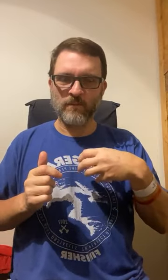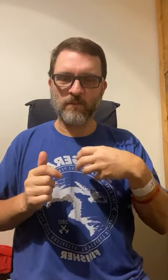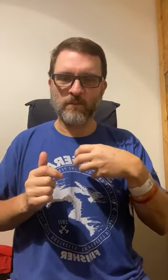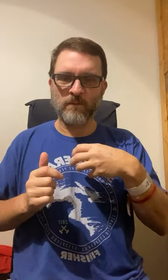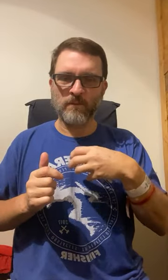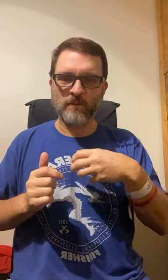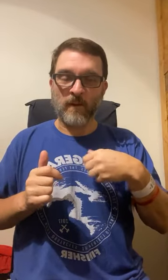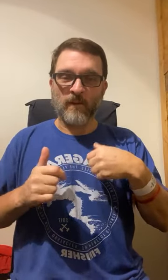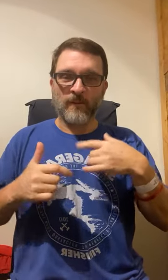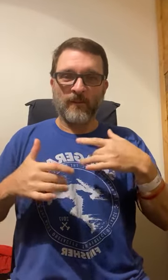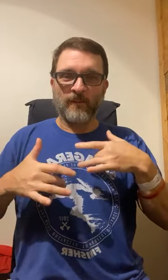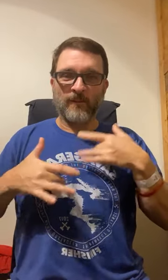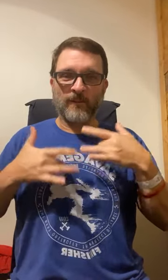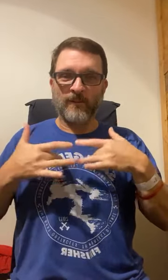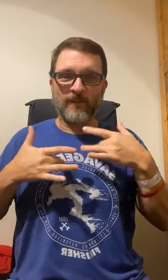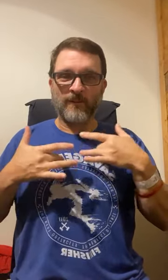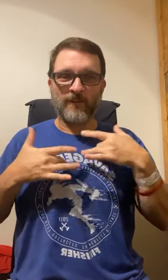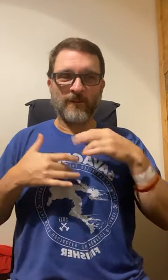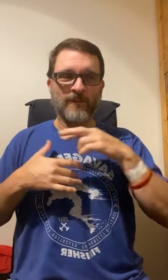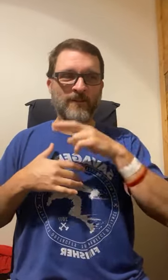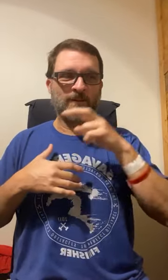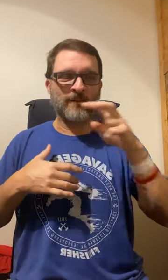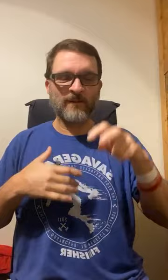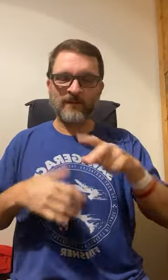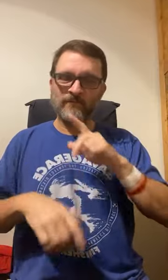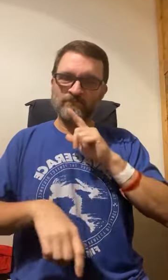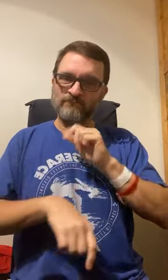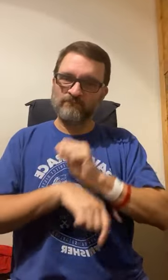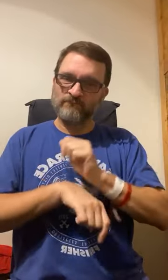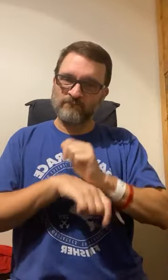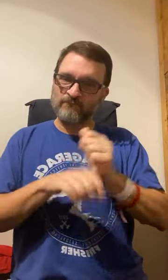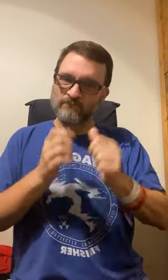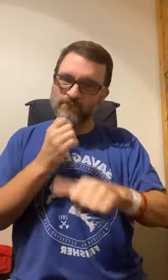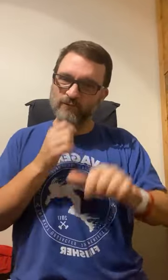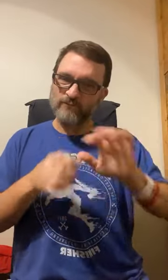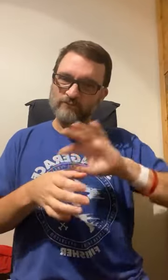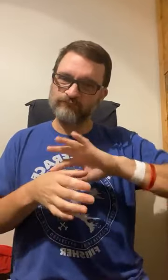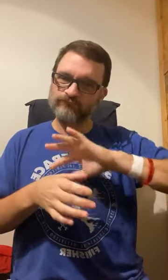Then I felt some rumbling. I got excited and went to the bathroom.